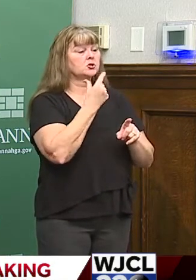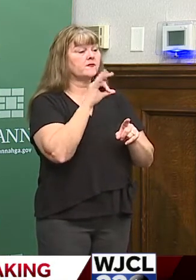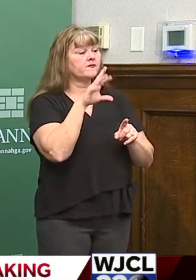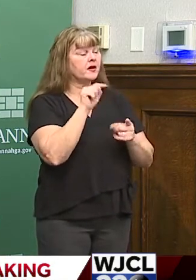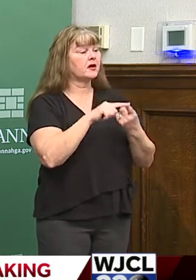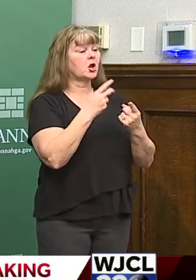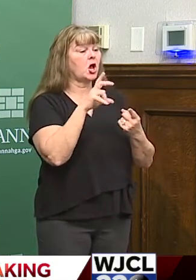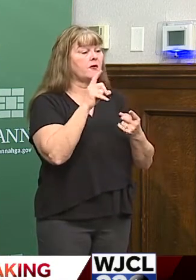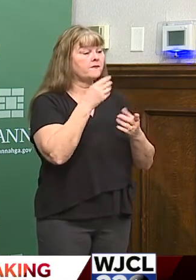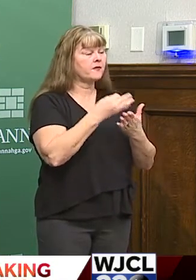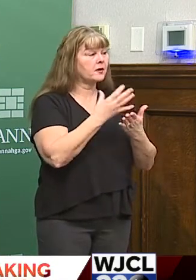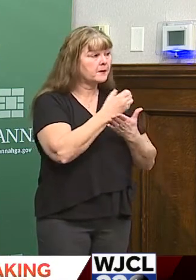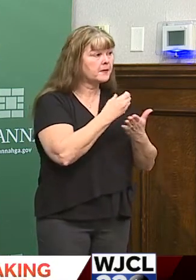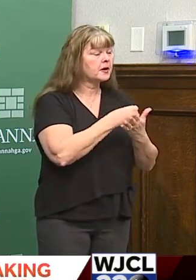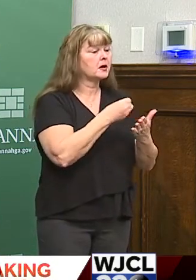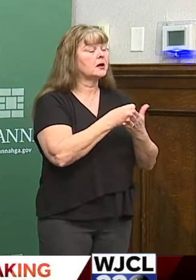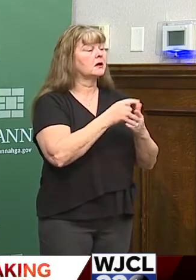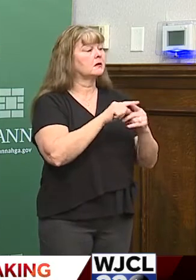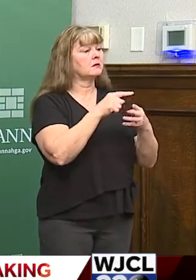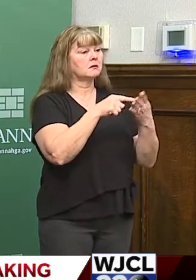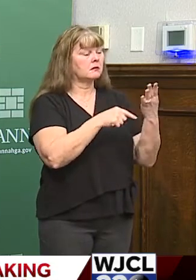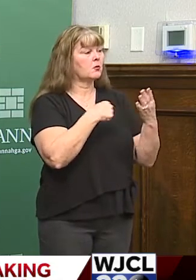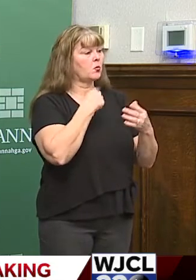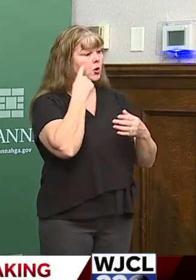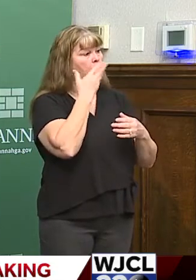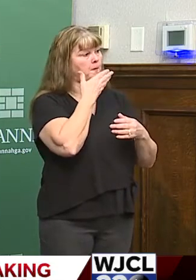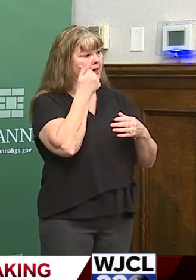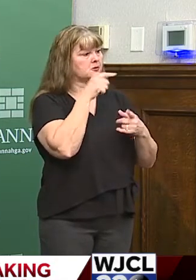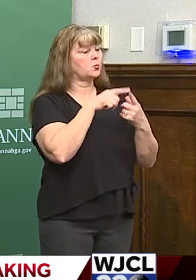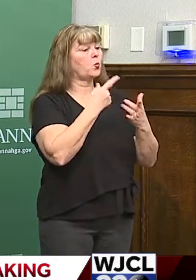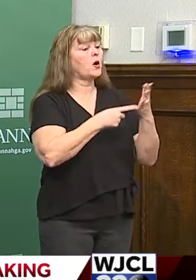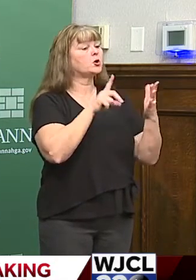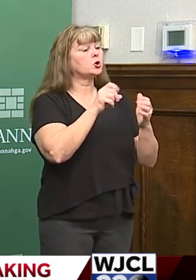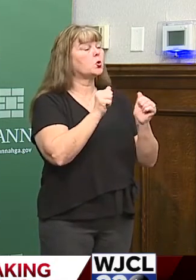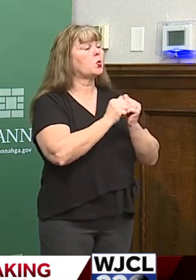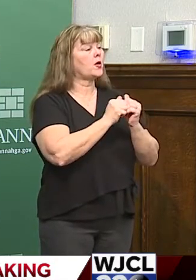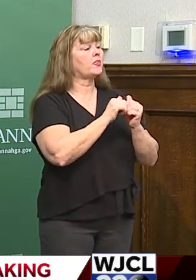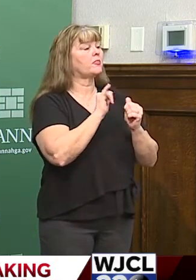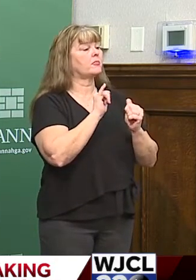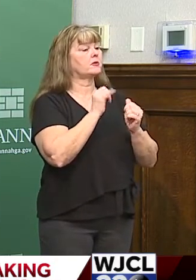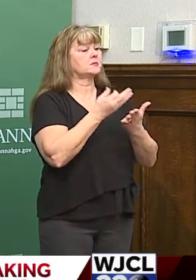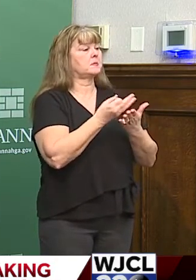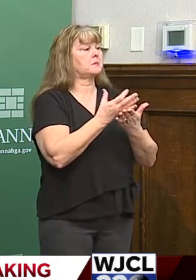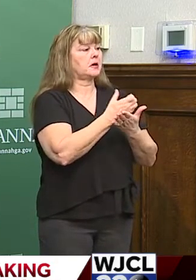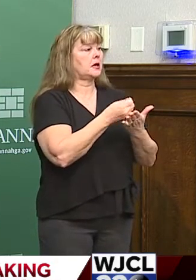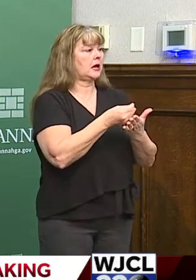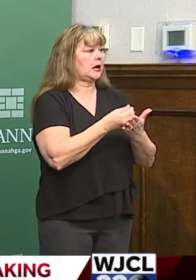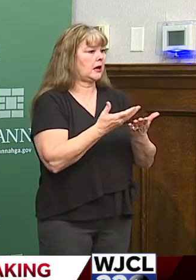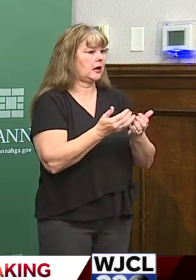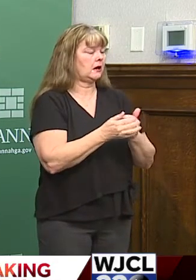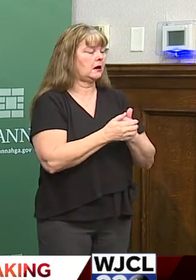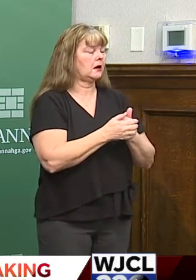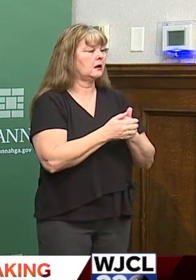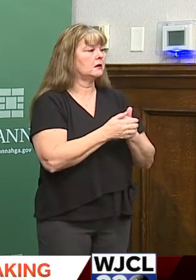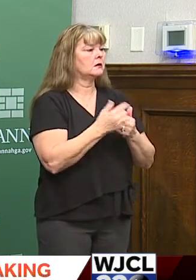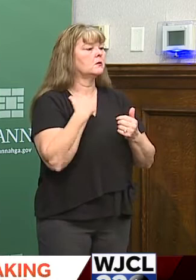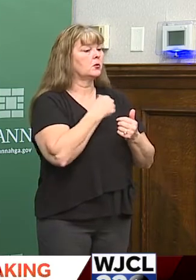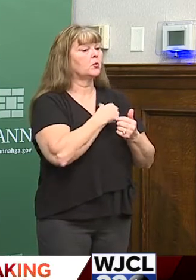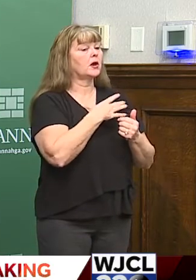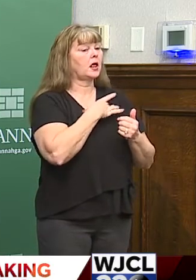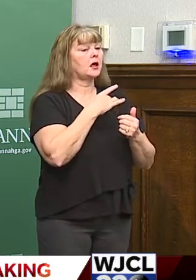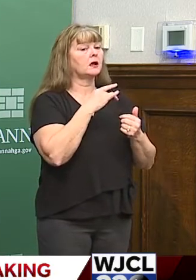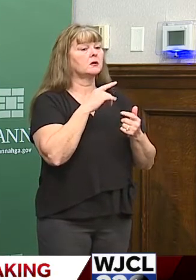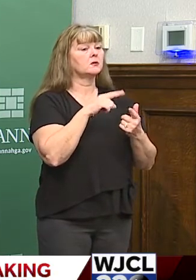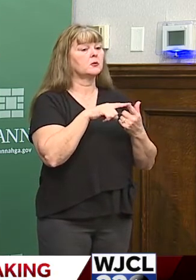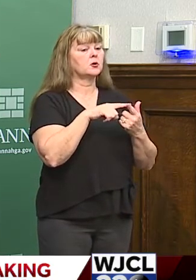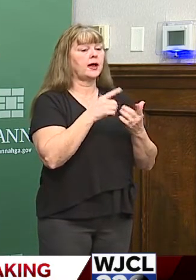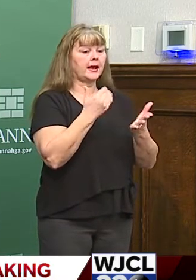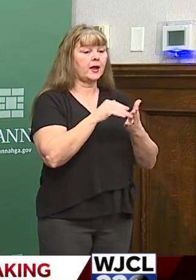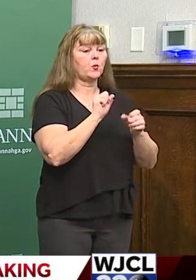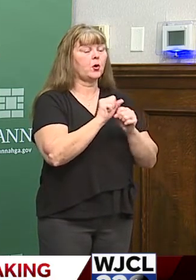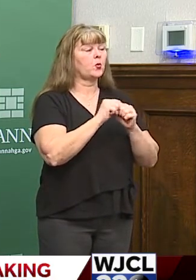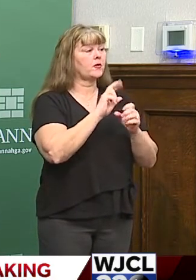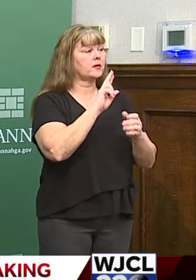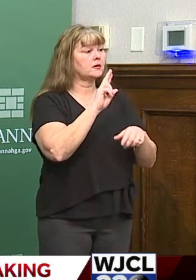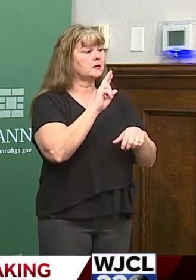WE KNOW BEST WHAT TO DO WITH THESE FUNDS.